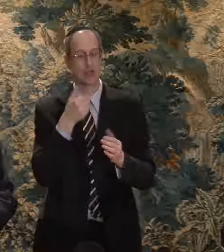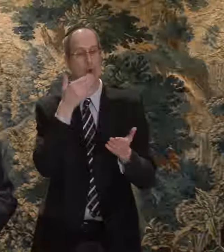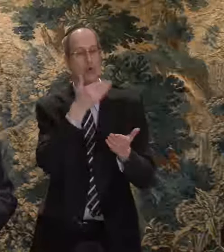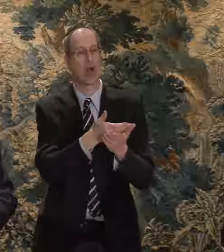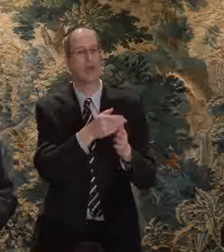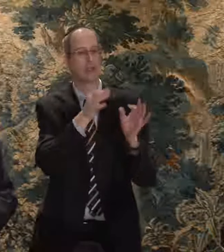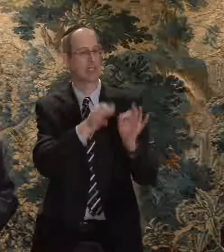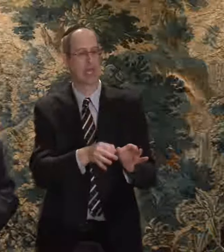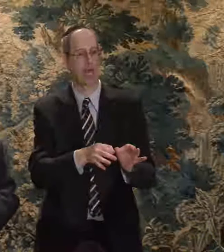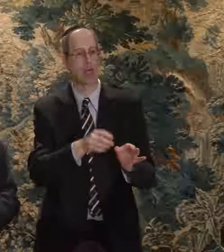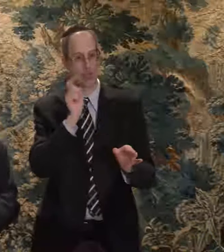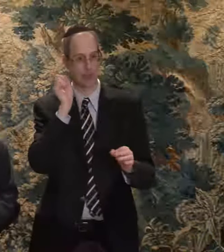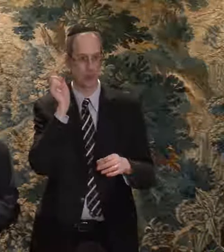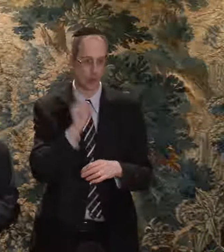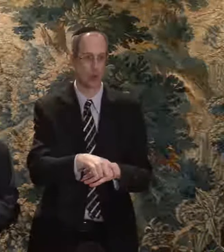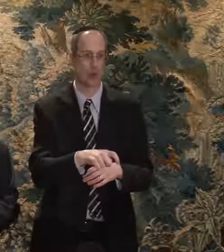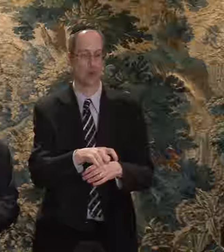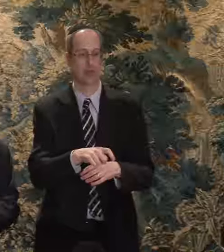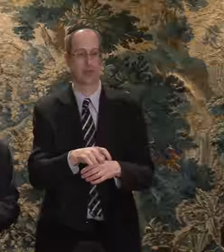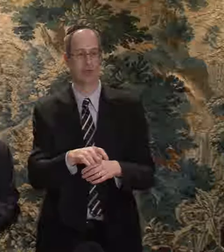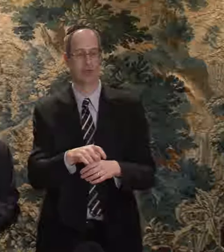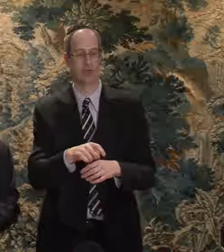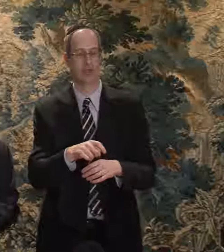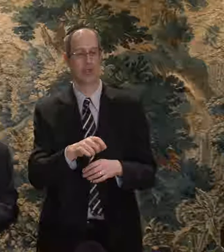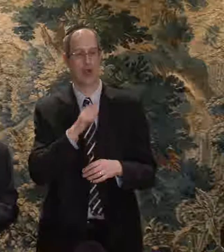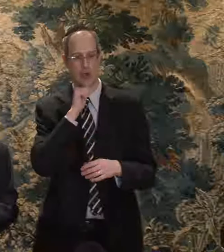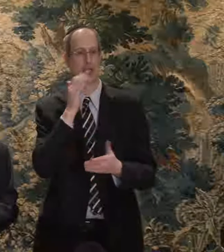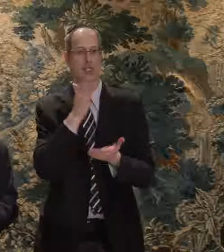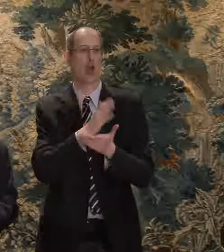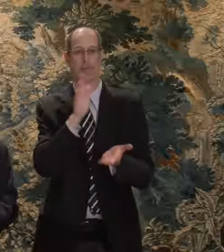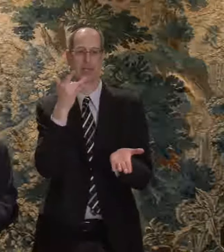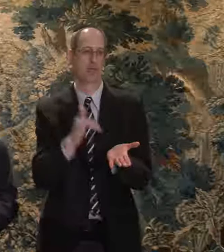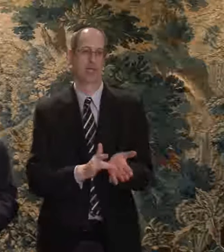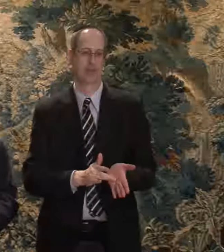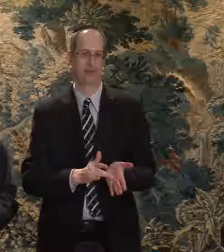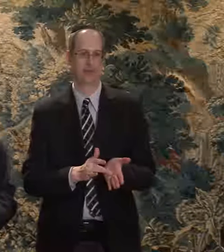something you got to do it not that you're gonna stop in the middle and so I